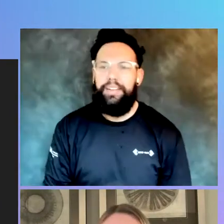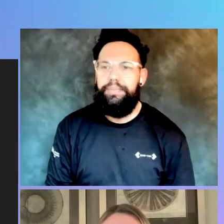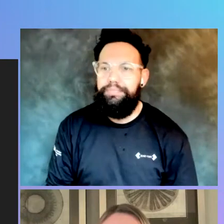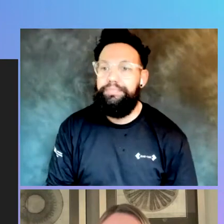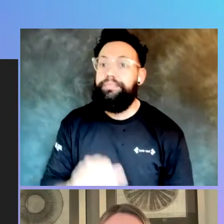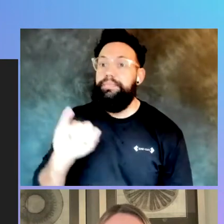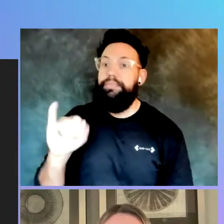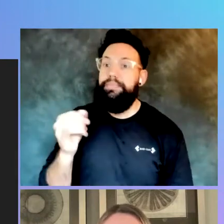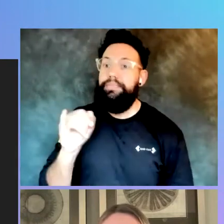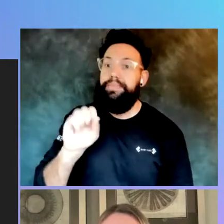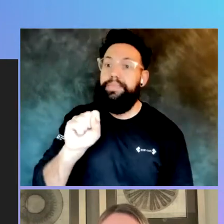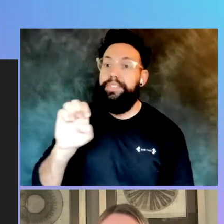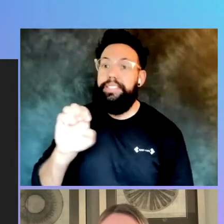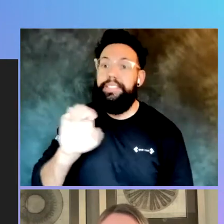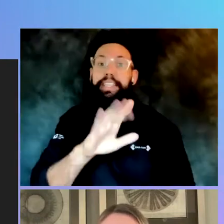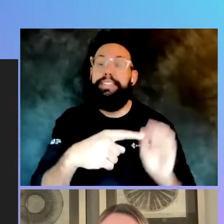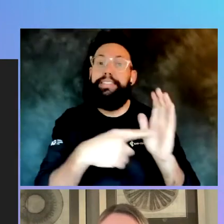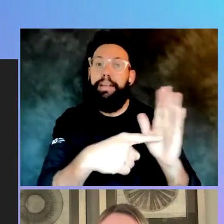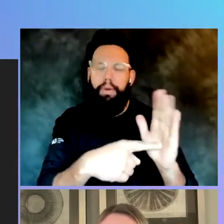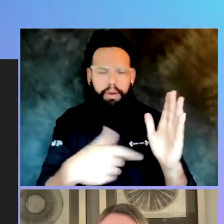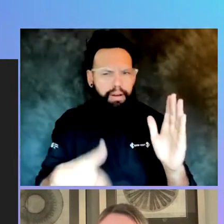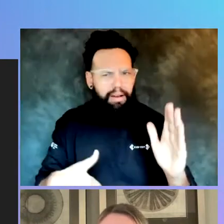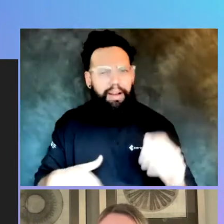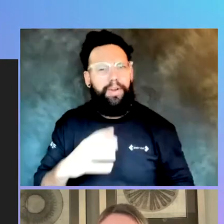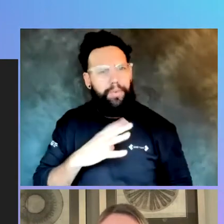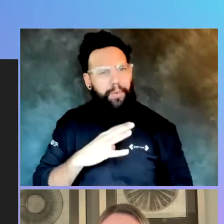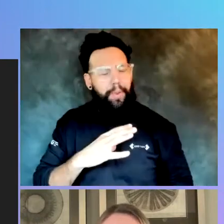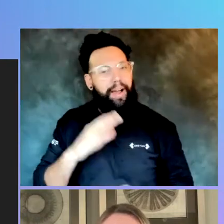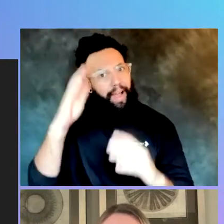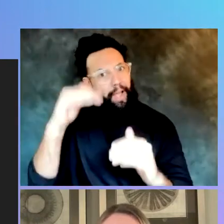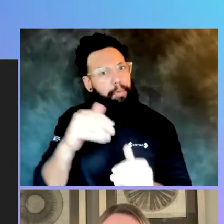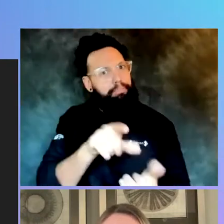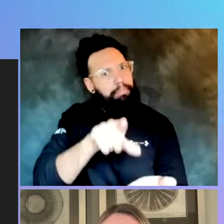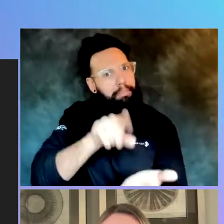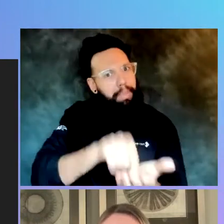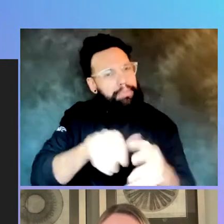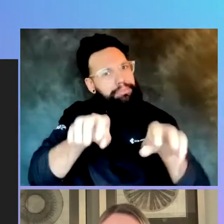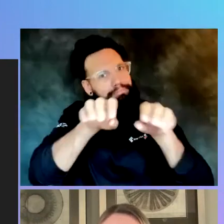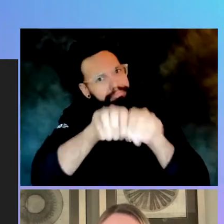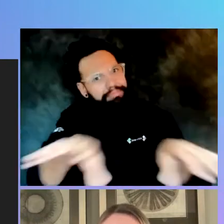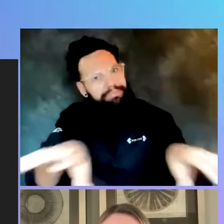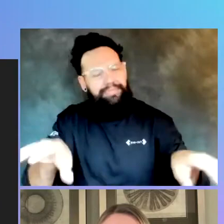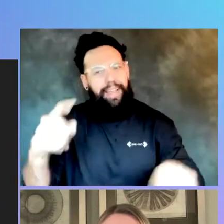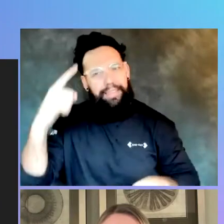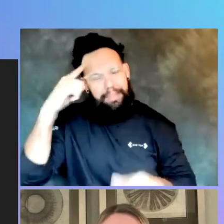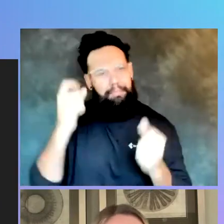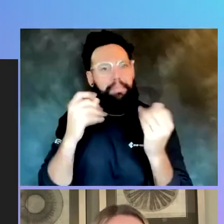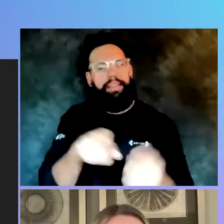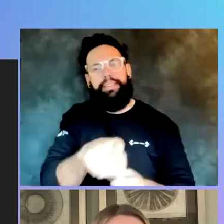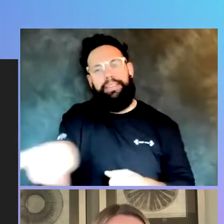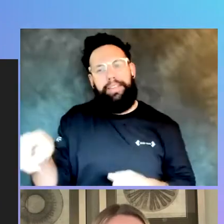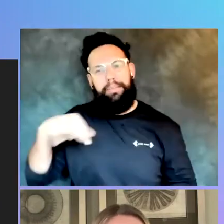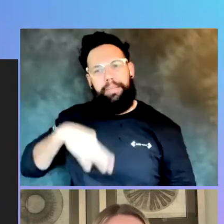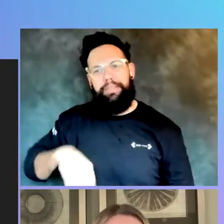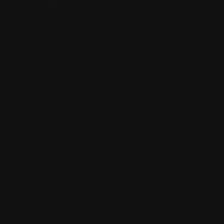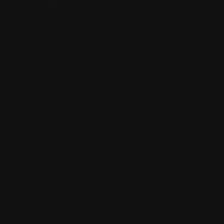cool. Um hoping that he publishes that one, because I think a lot of people could use